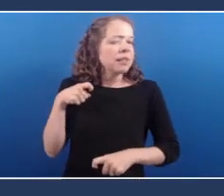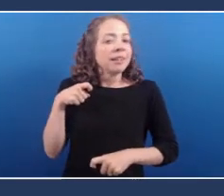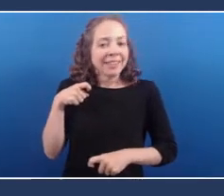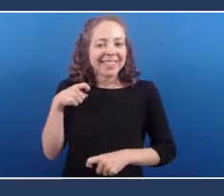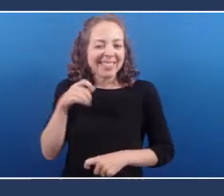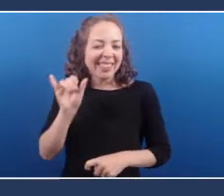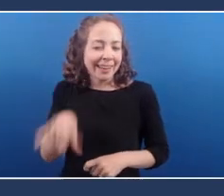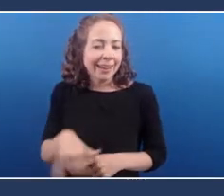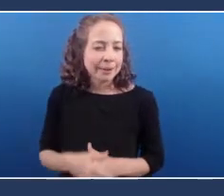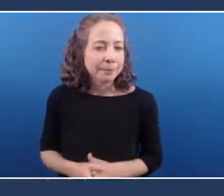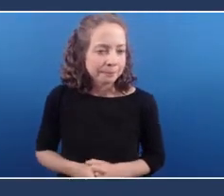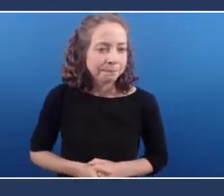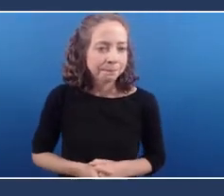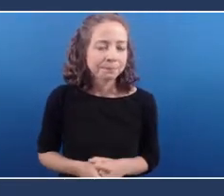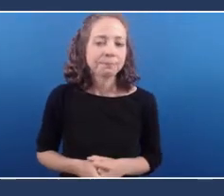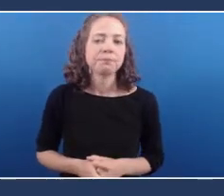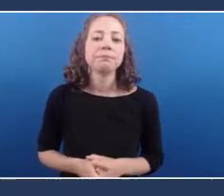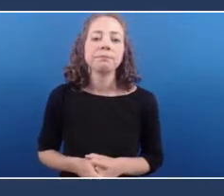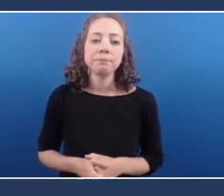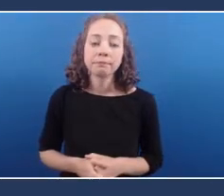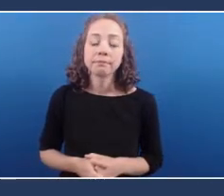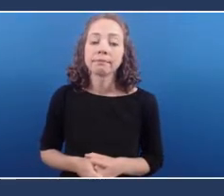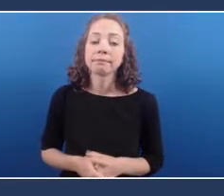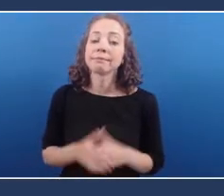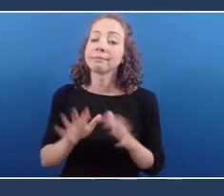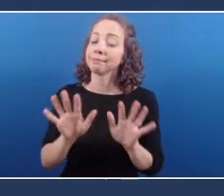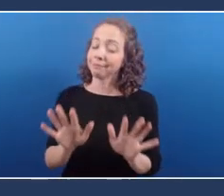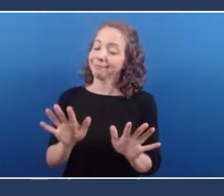And even though I think we would all agree that